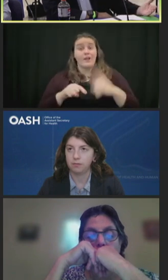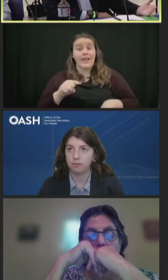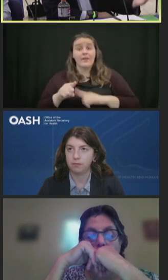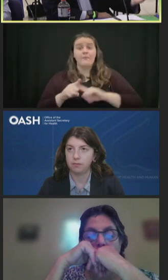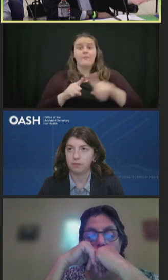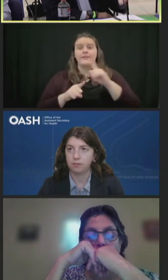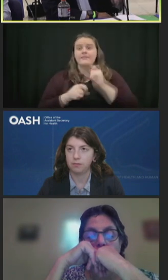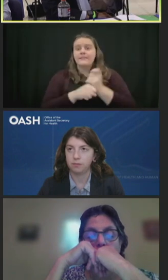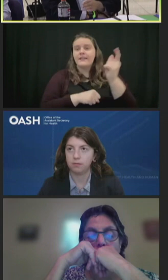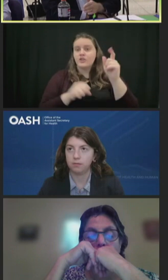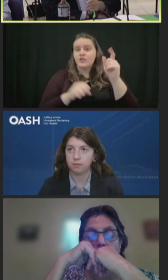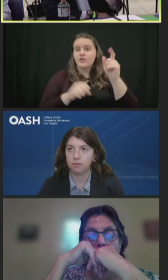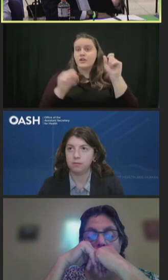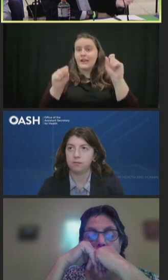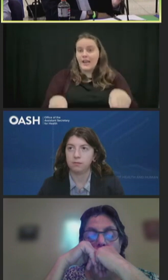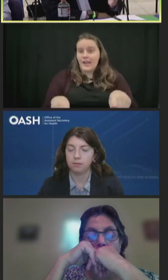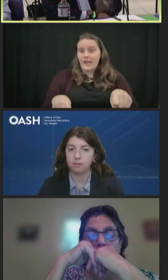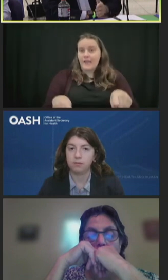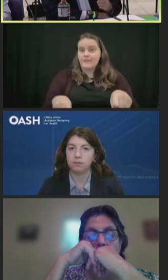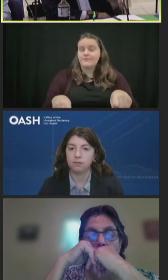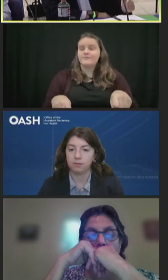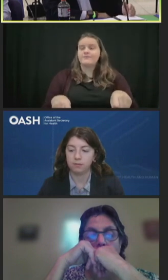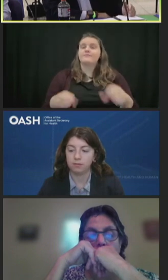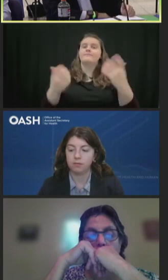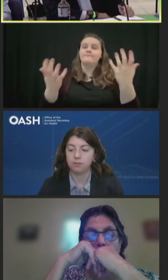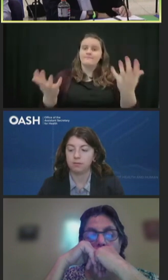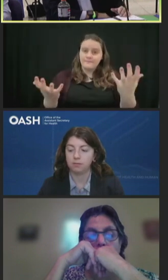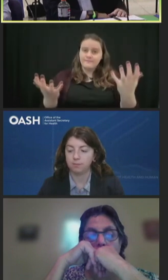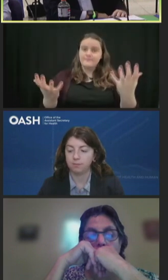but they can't. Then go to the next step of making sure those individuals get vaccinated.